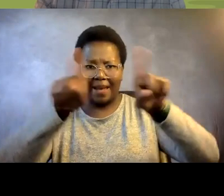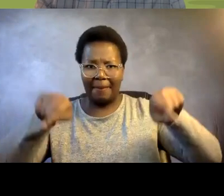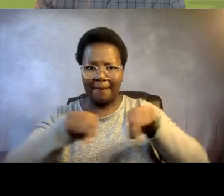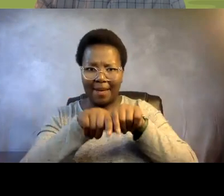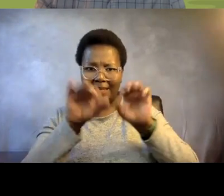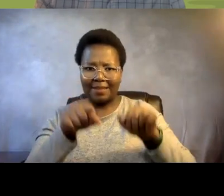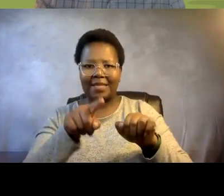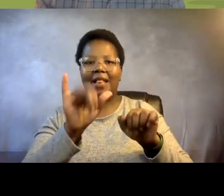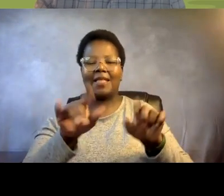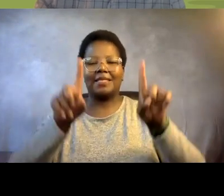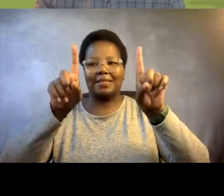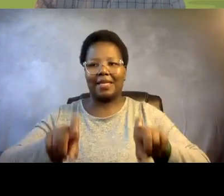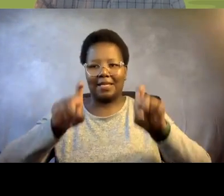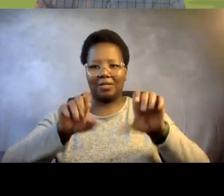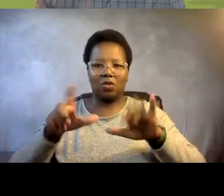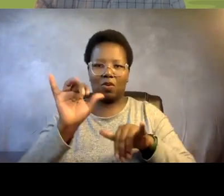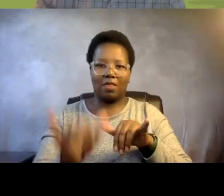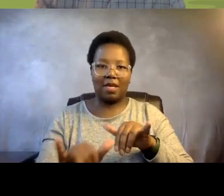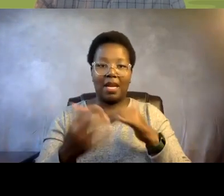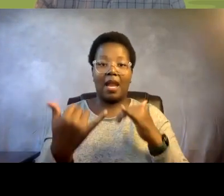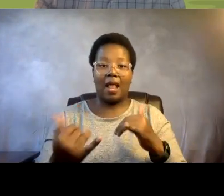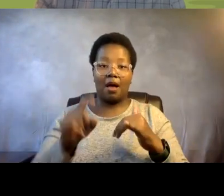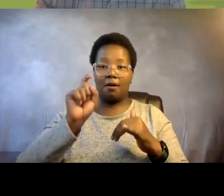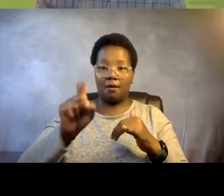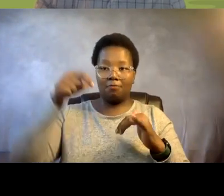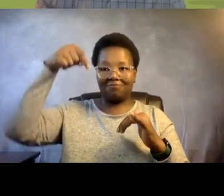that I would want to do. In this case, the scrolling and the covering of content, some